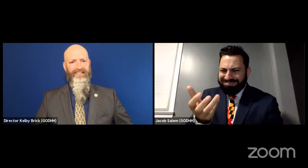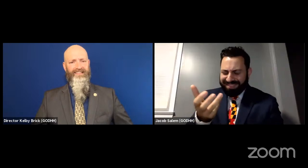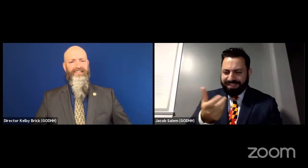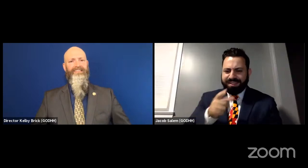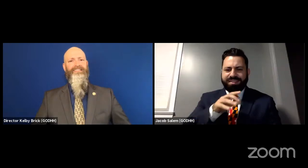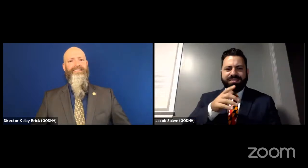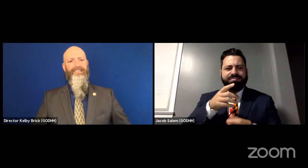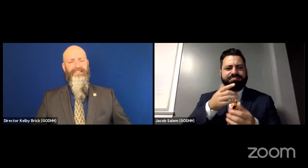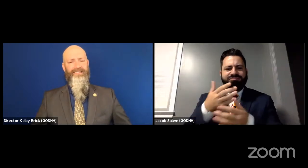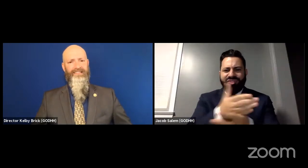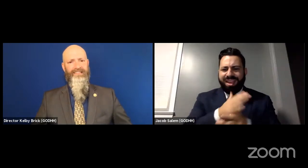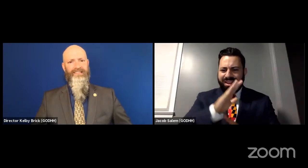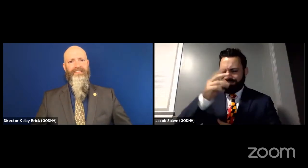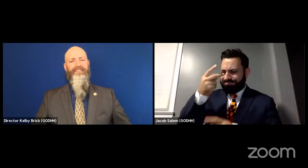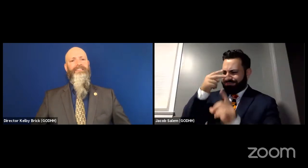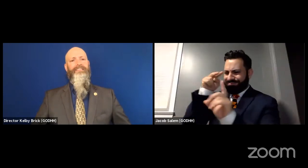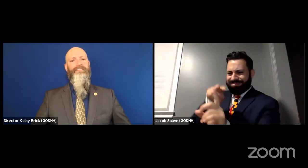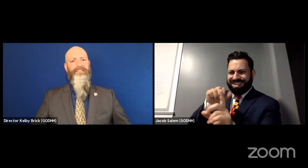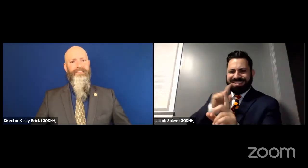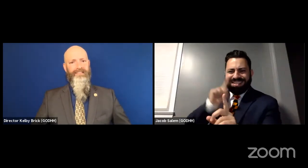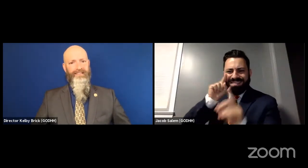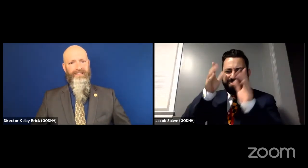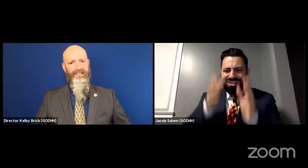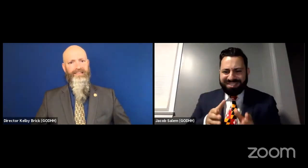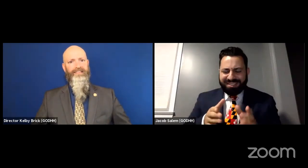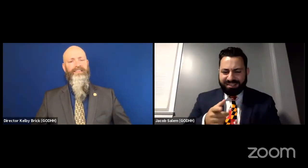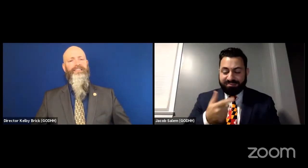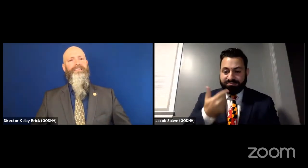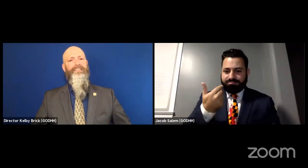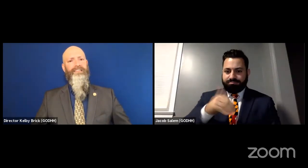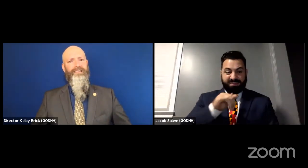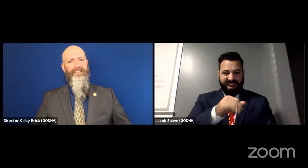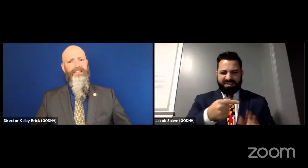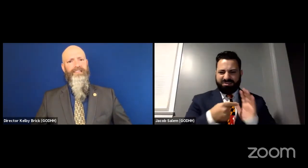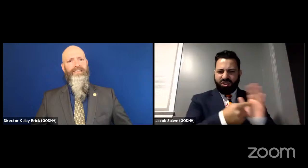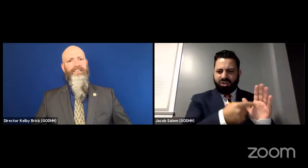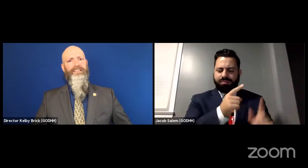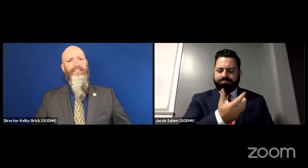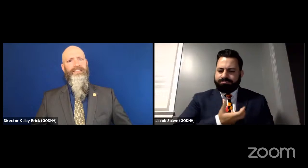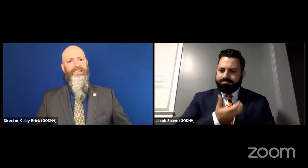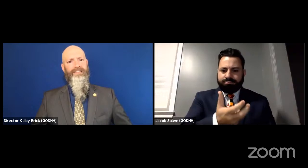provides testimony. She gives her heart and soul. She's not only a Deaf individual, but